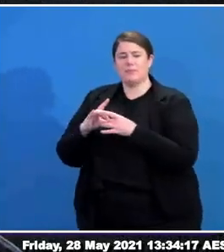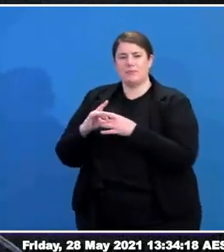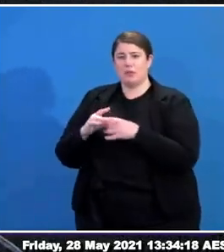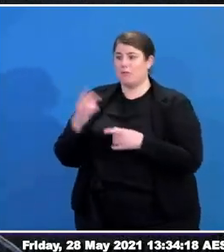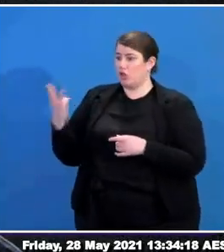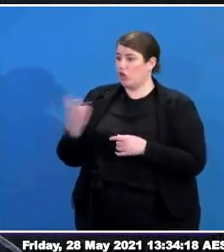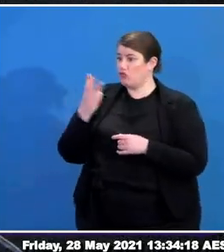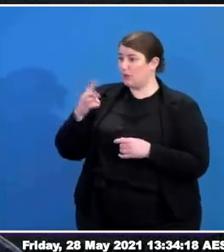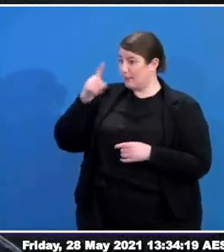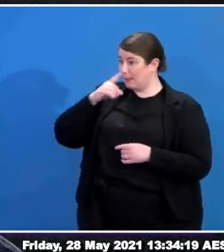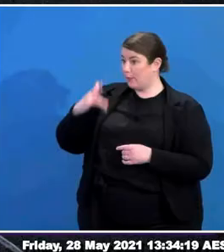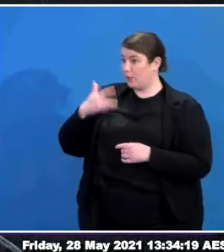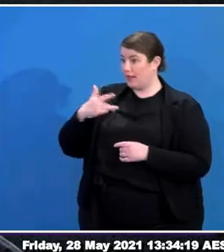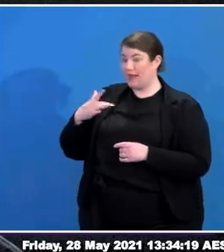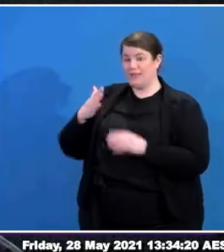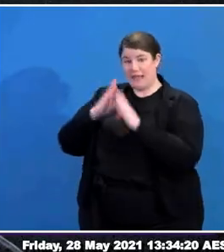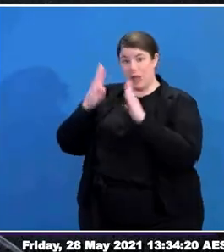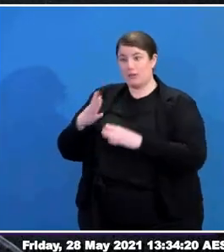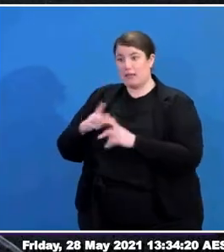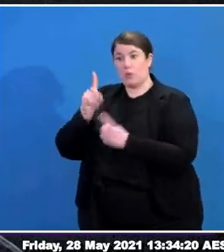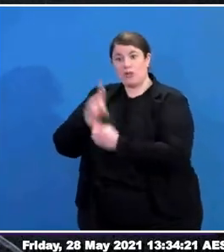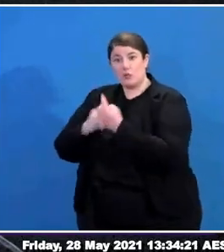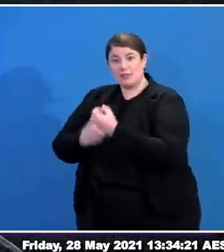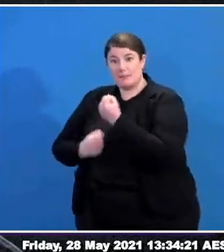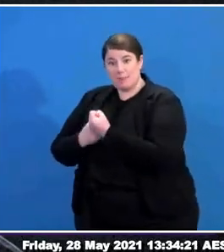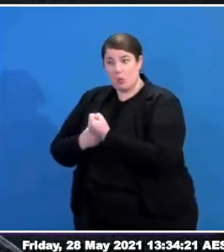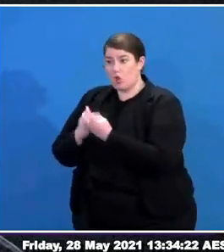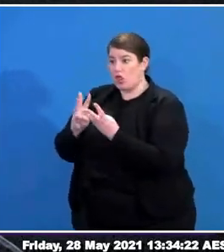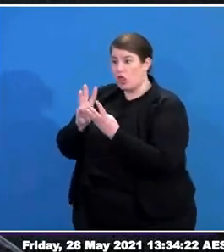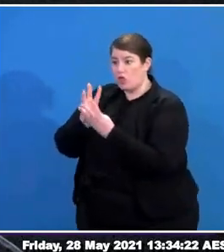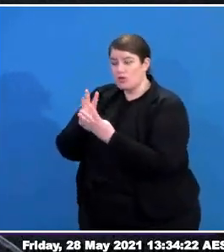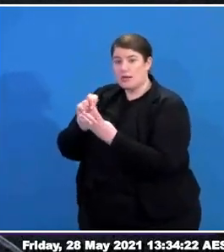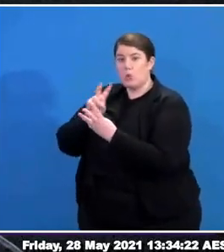three people in the house all need one-to-one support do you three people or two to world number one support.